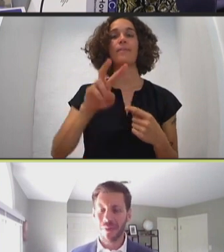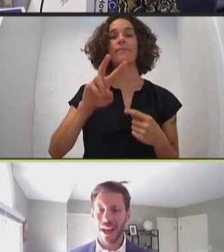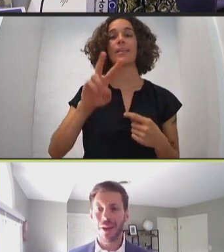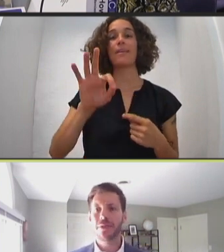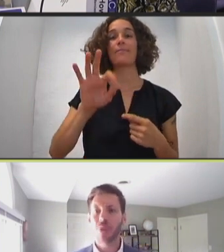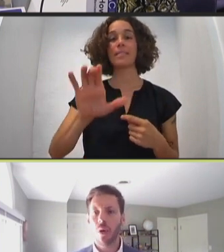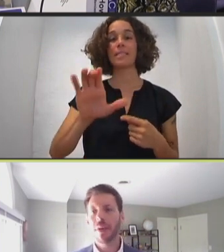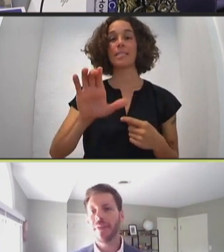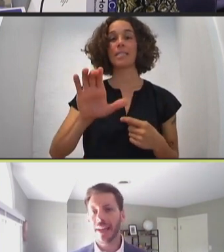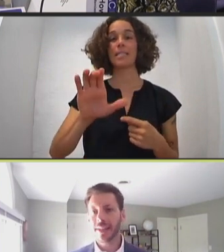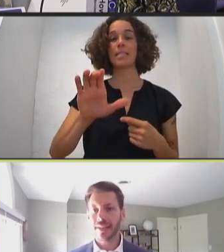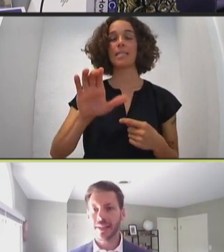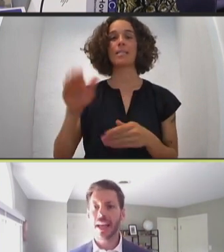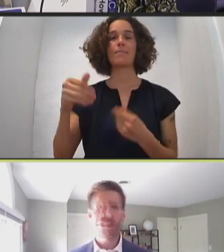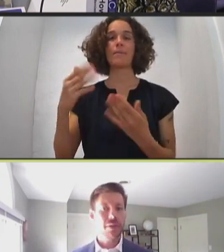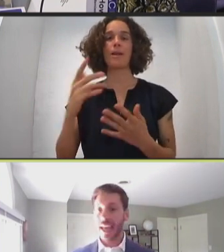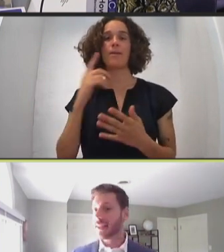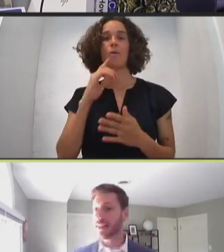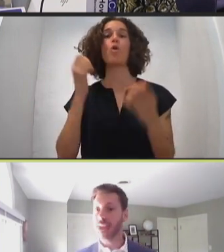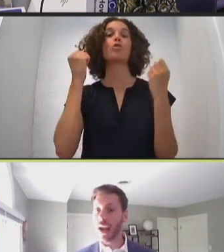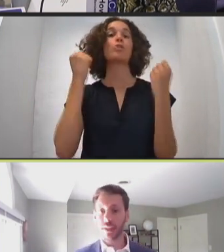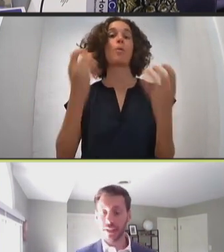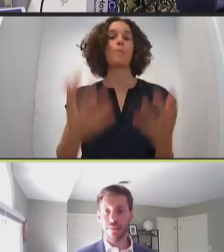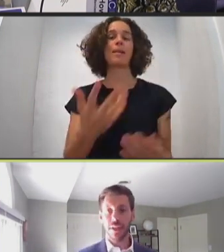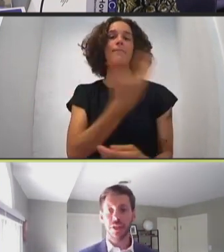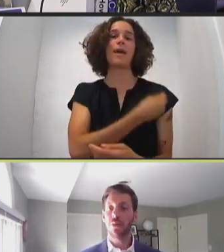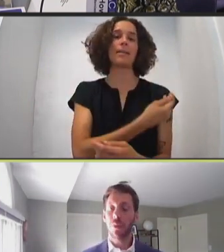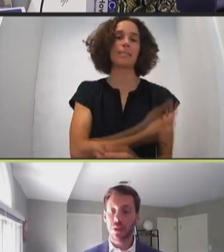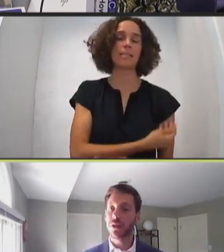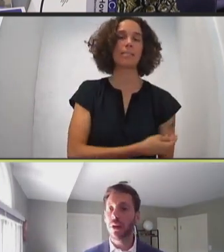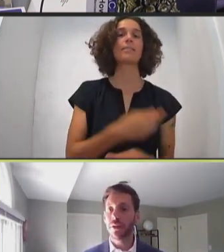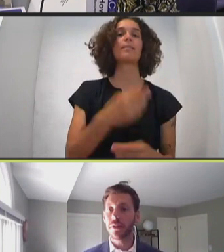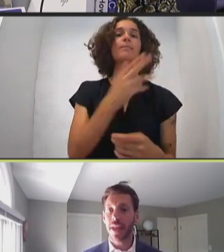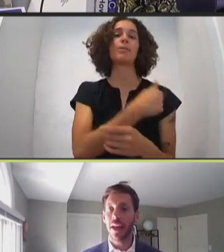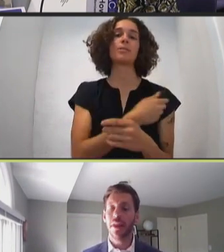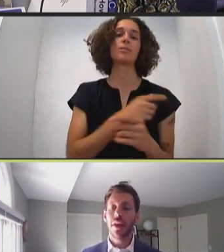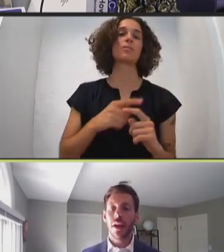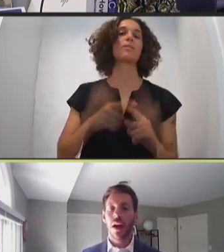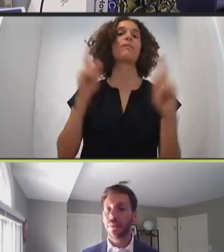provider of so many vaccines in hospitals, that's an entirely different issue. But we do understand